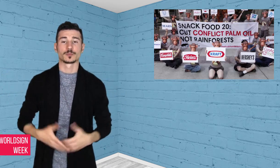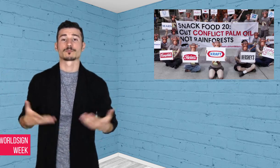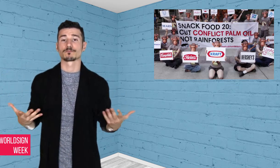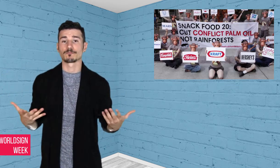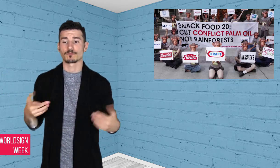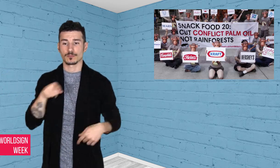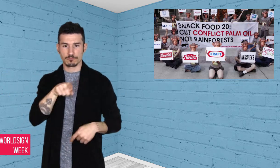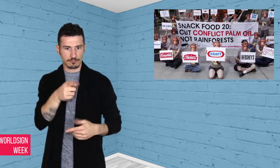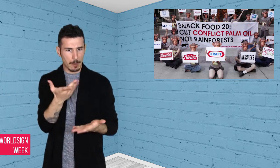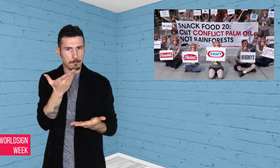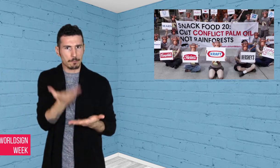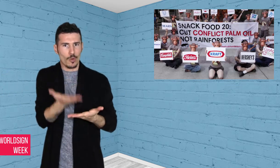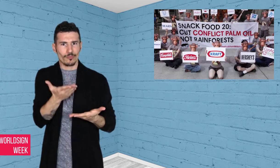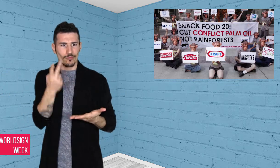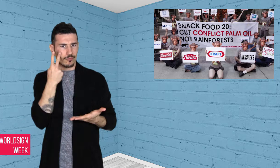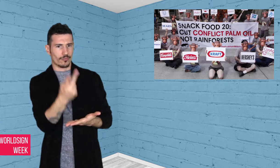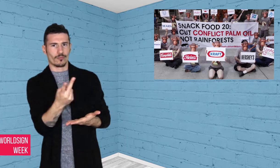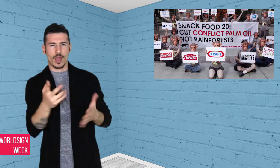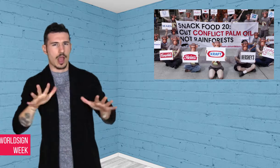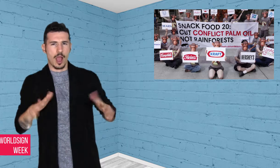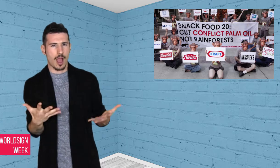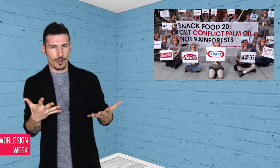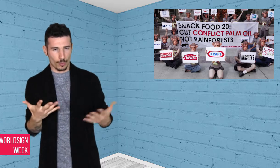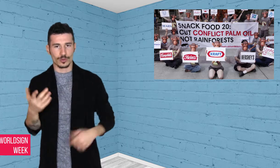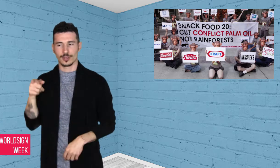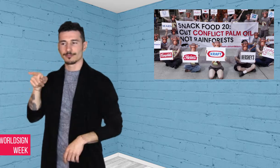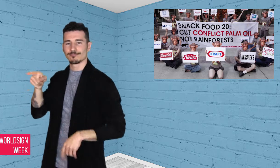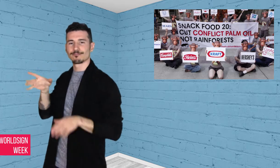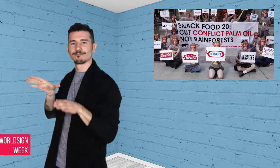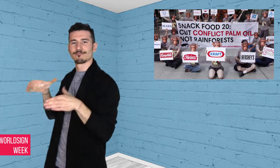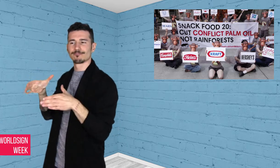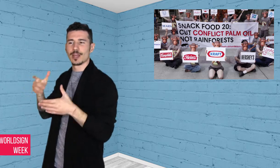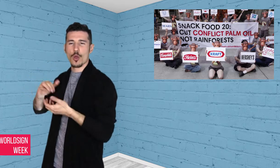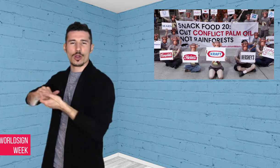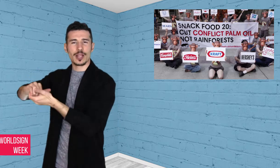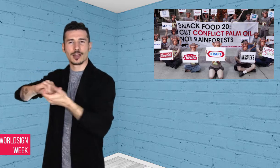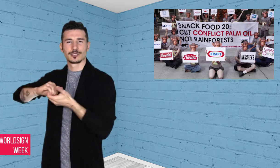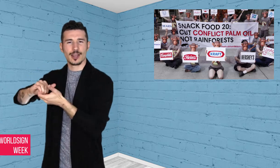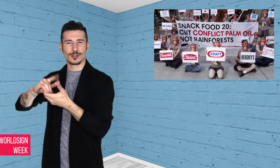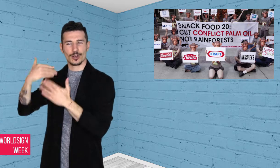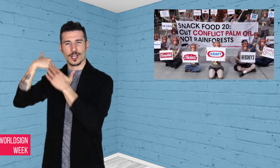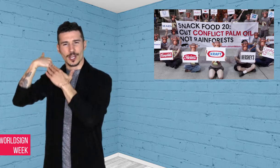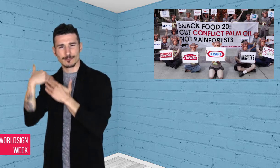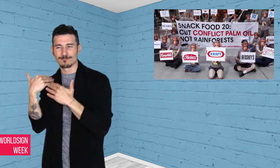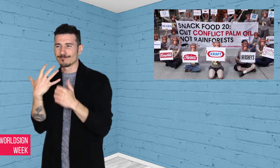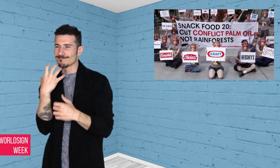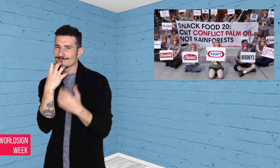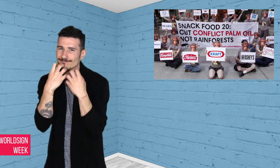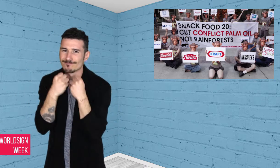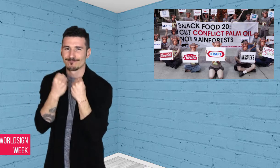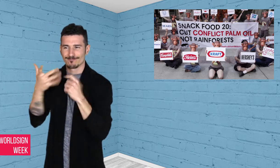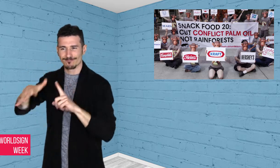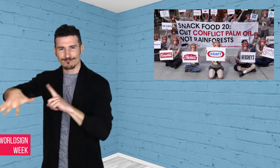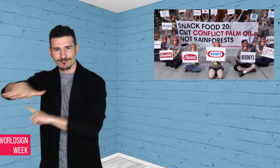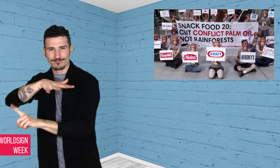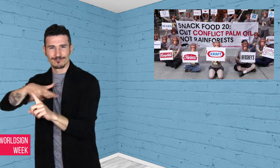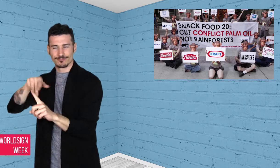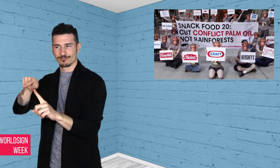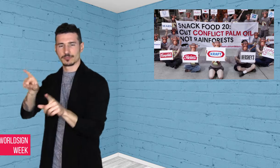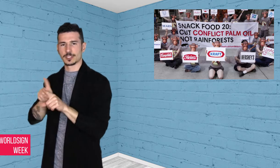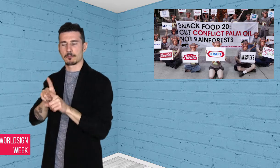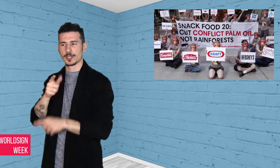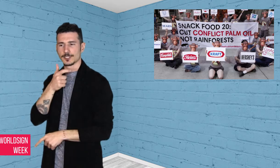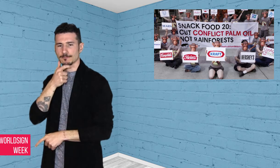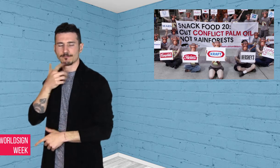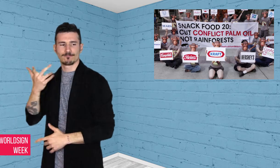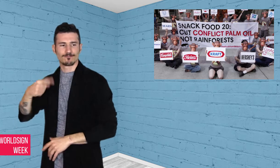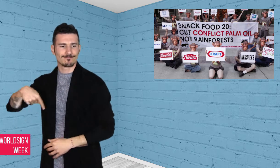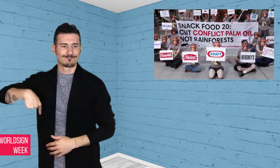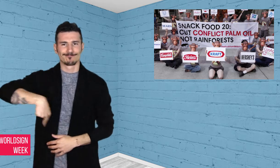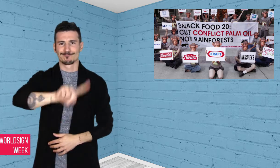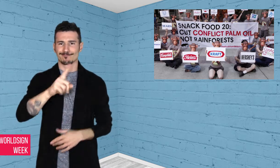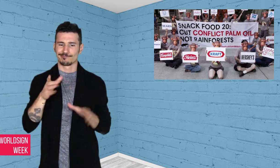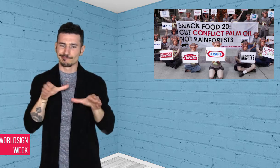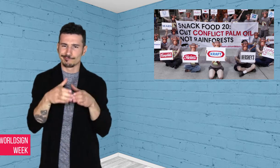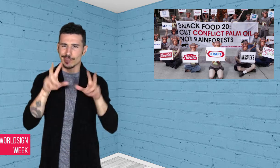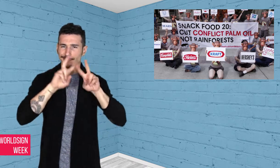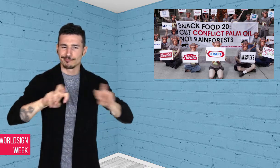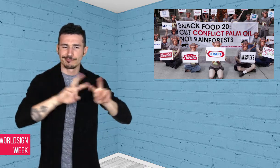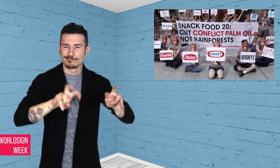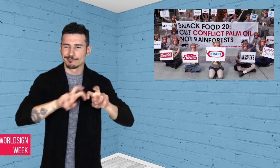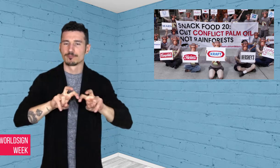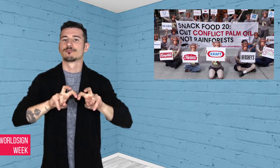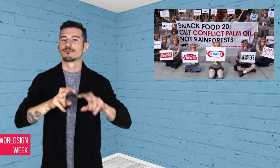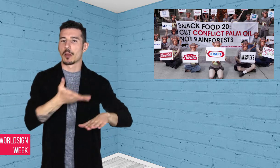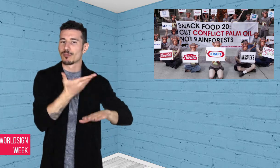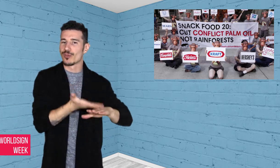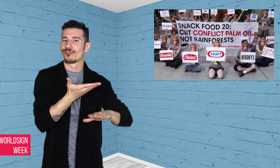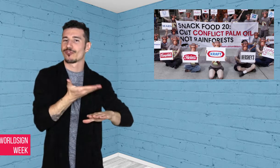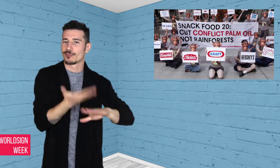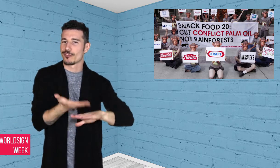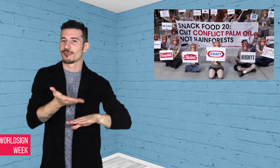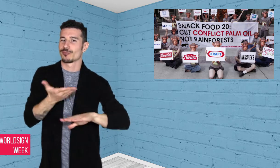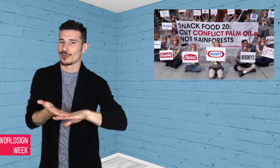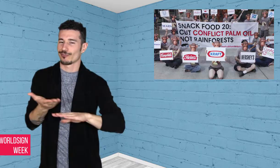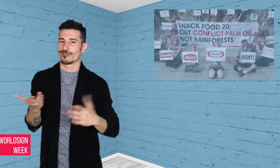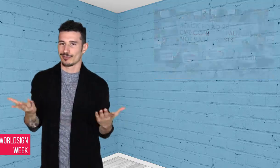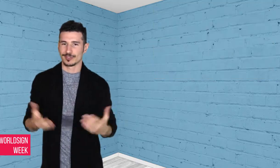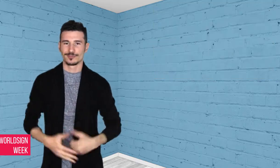Rainforest Action Network’s investigation team.